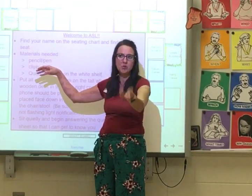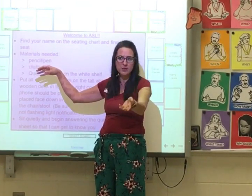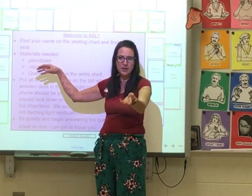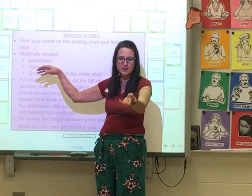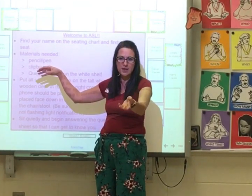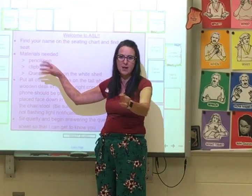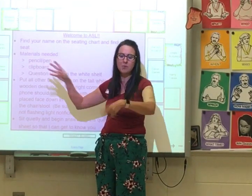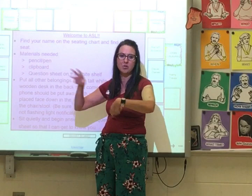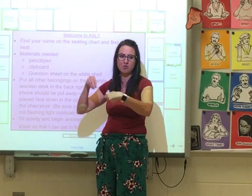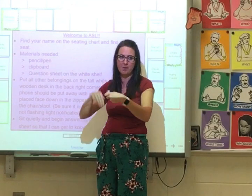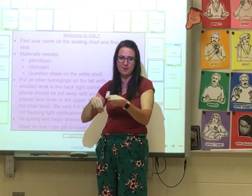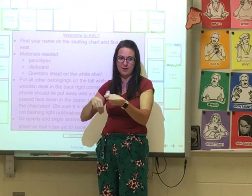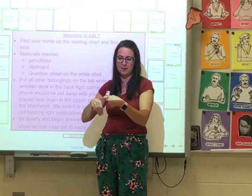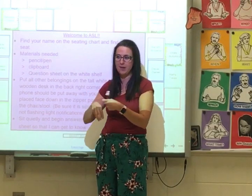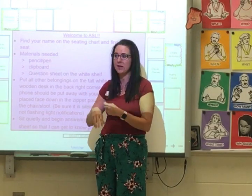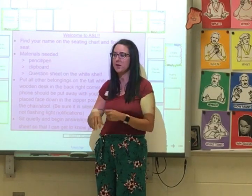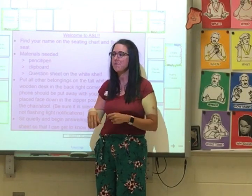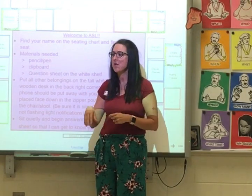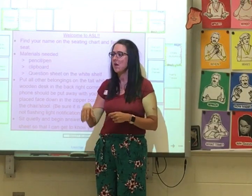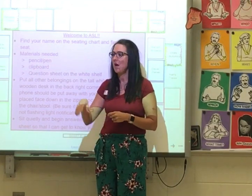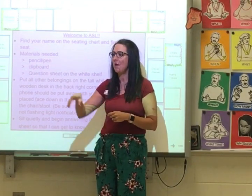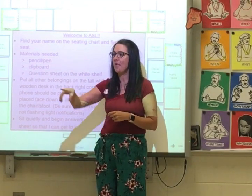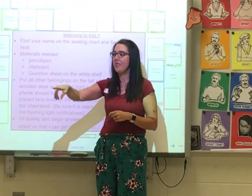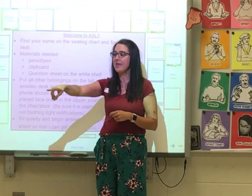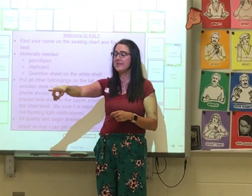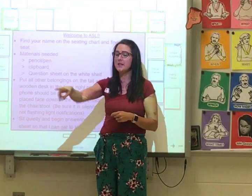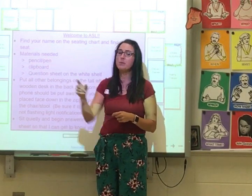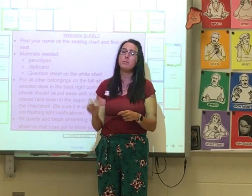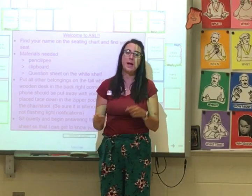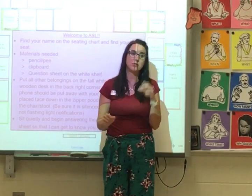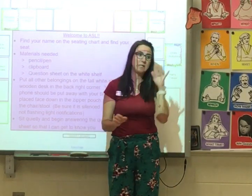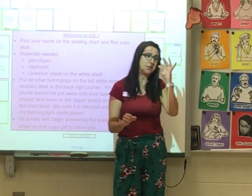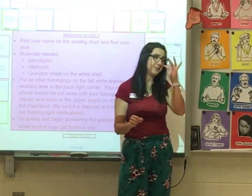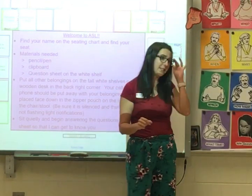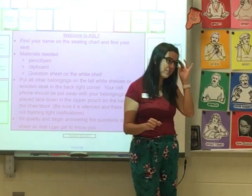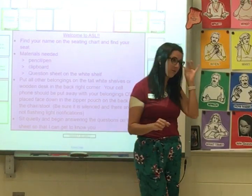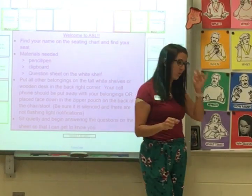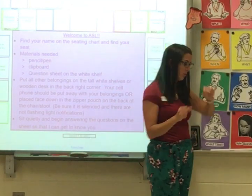using at the time you can drop it down and there ... the zipper pouch however is for